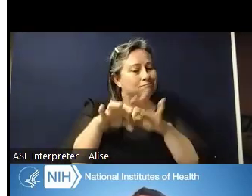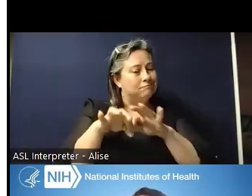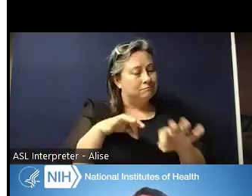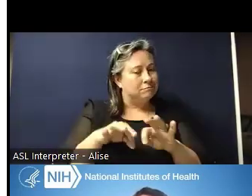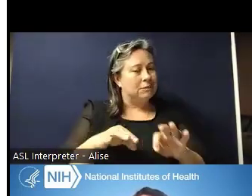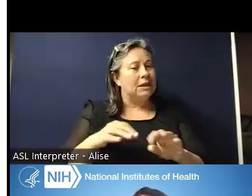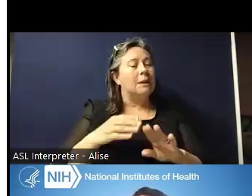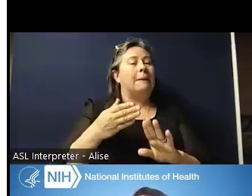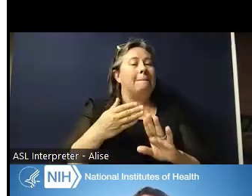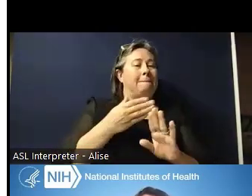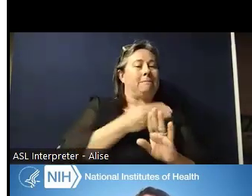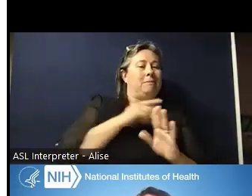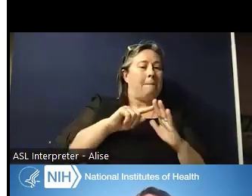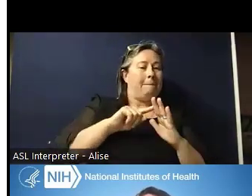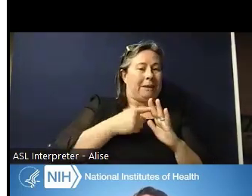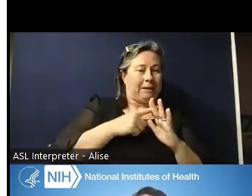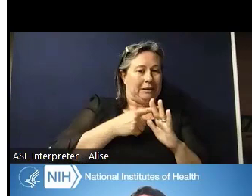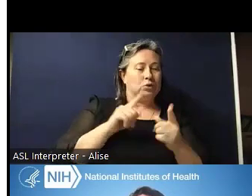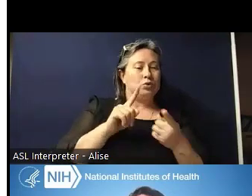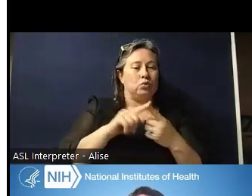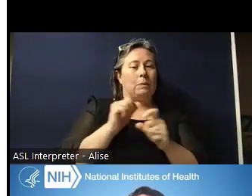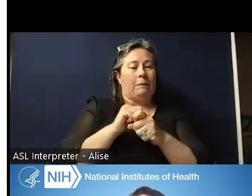for make for a successful subrecipient relationship.